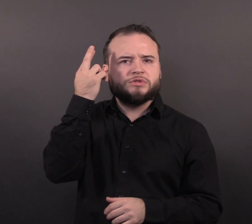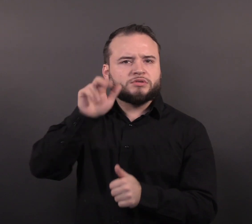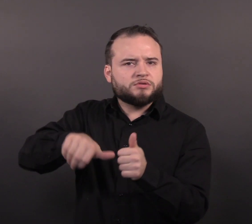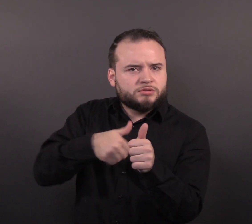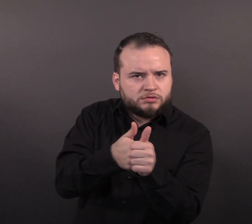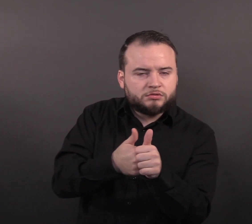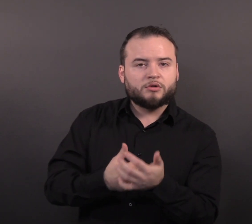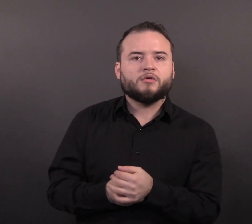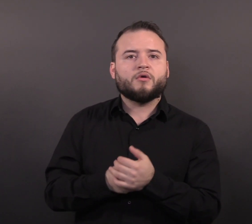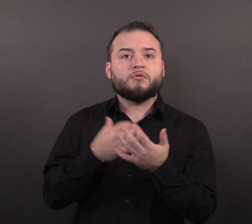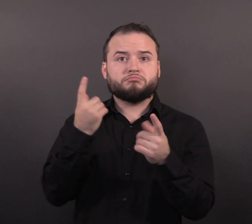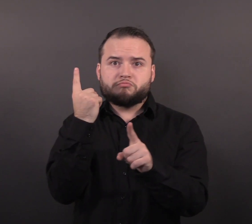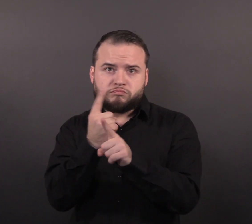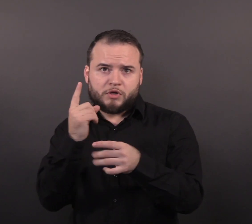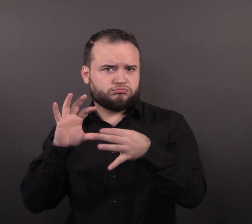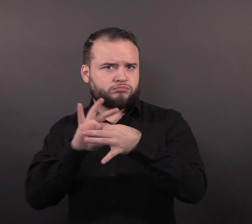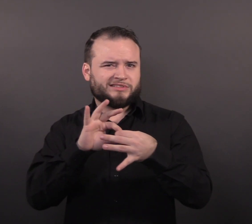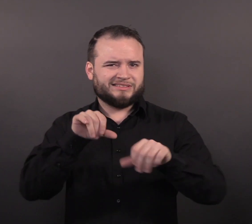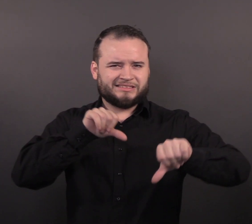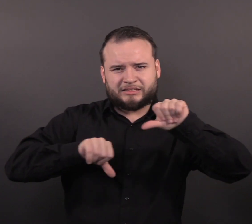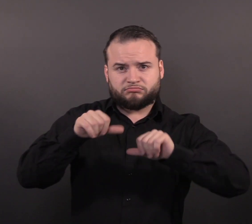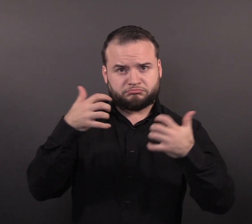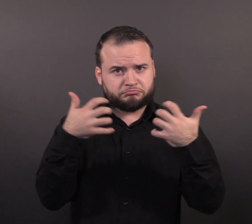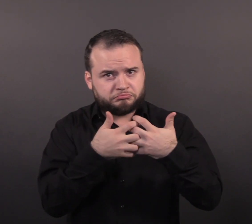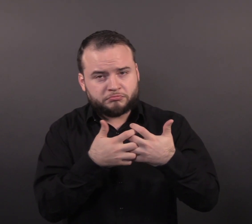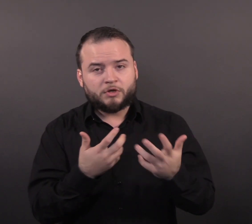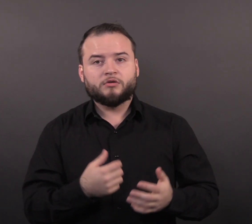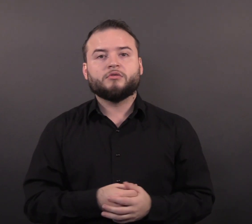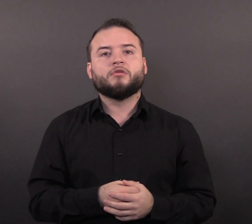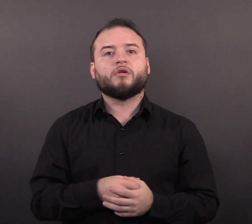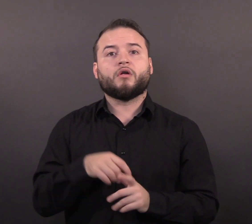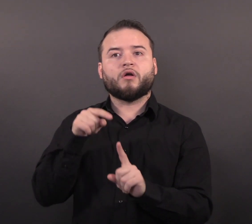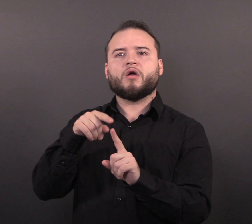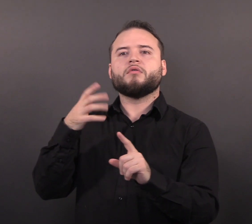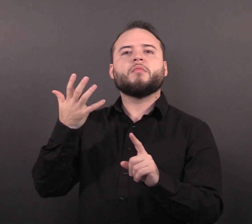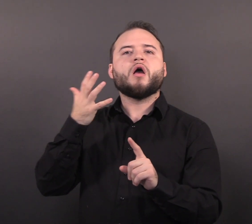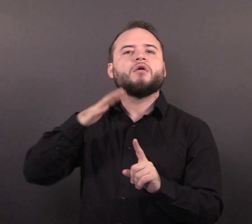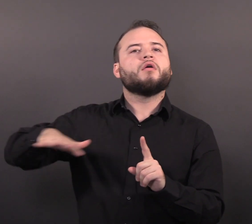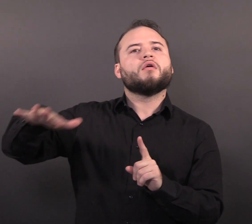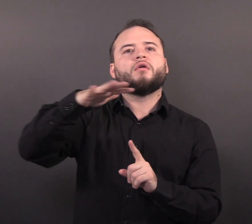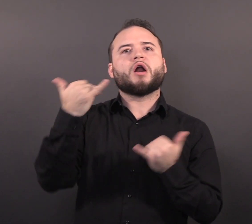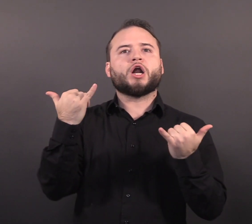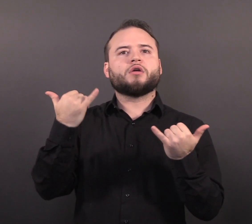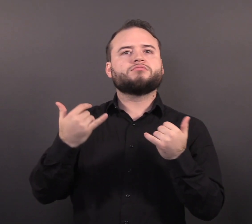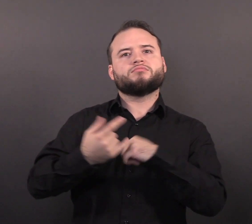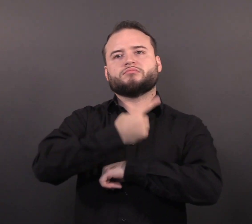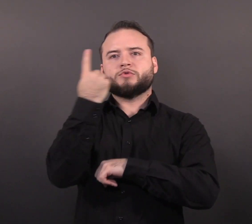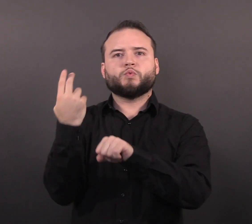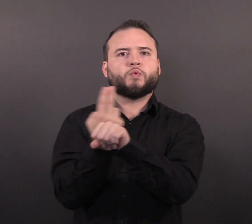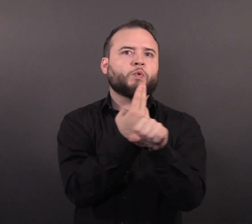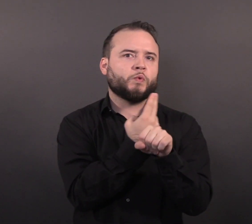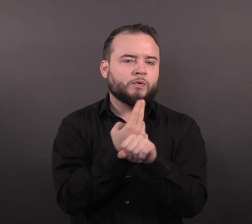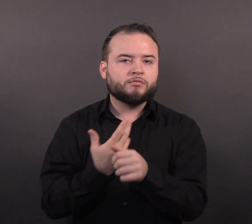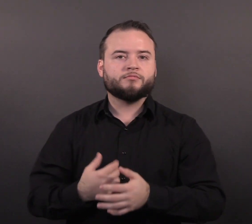of current usage, pronounceability, usability in different languages,